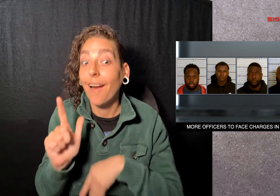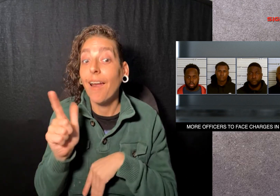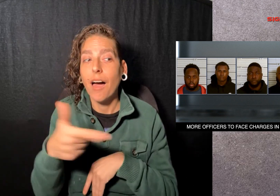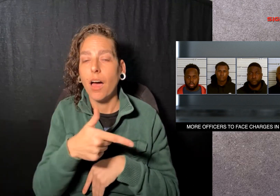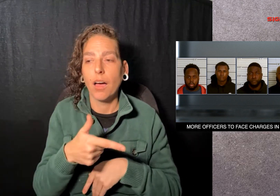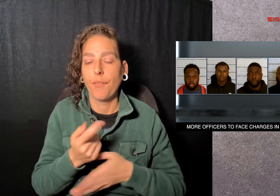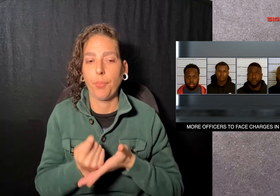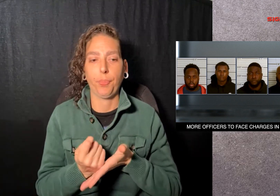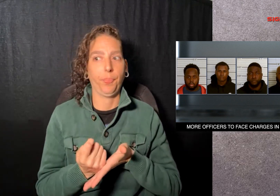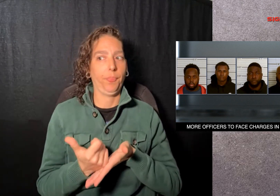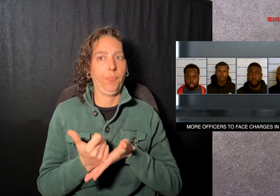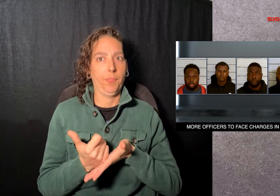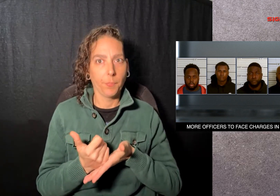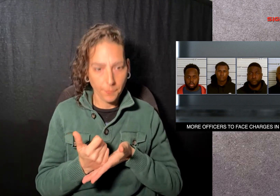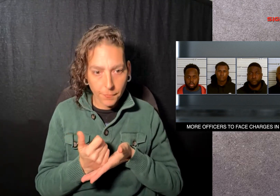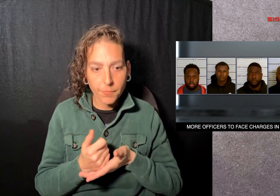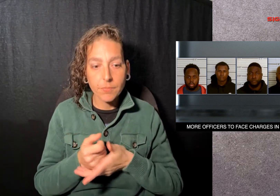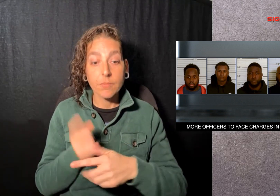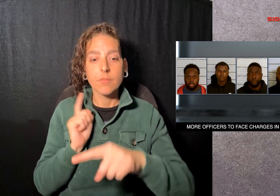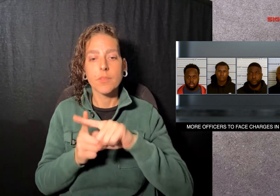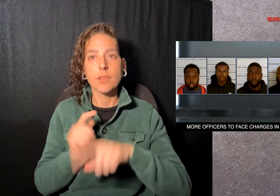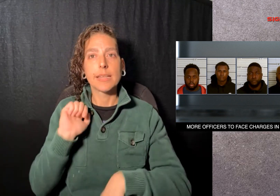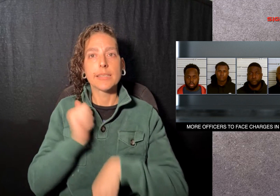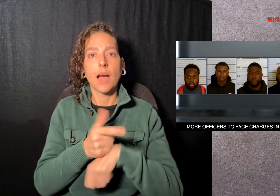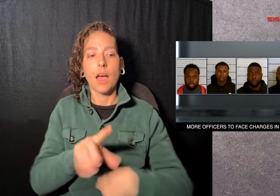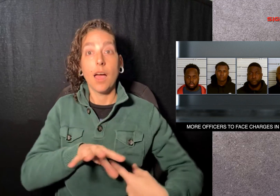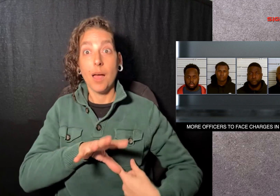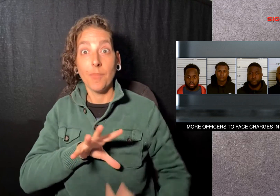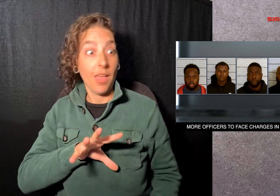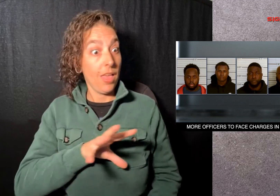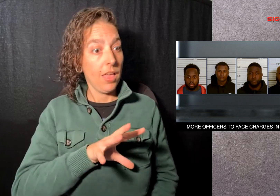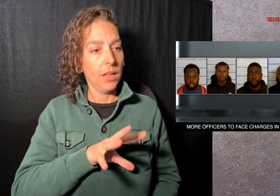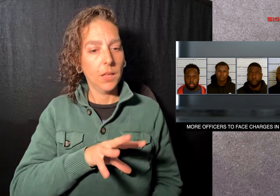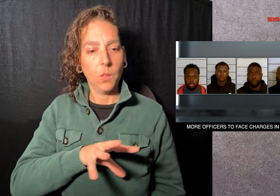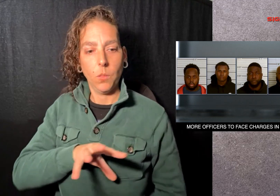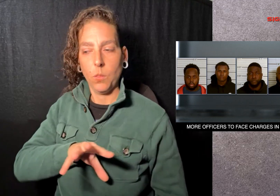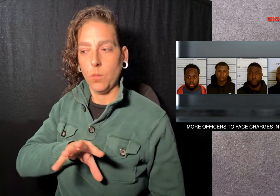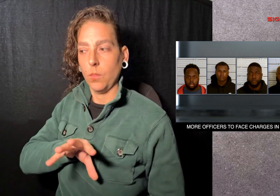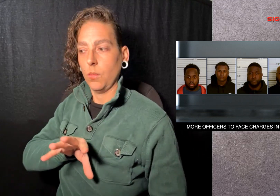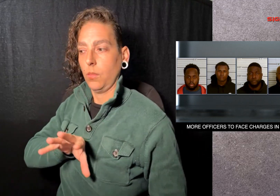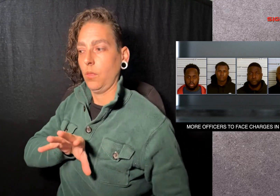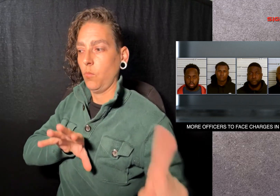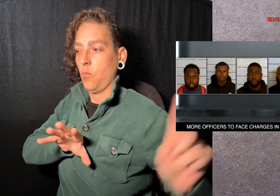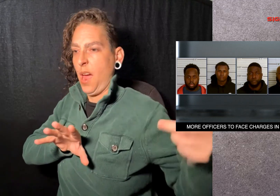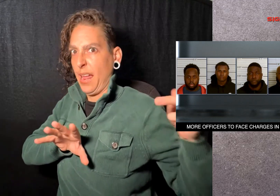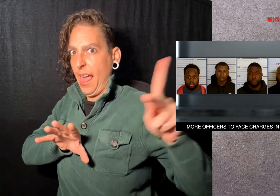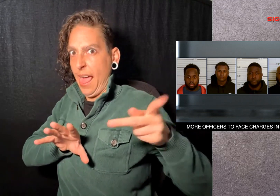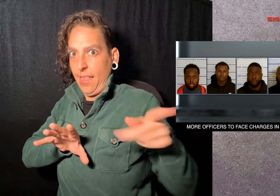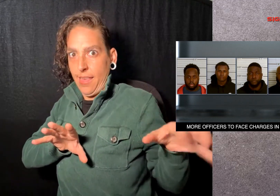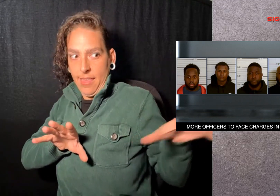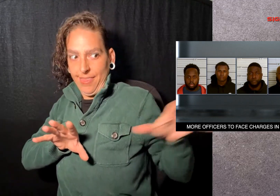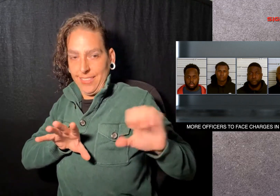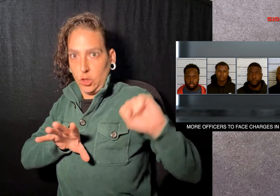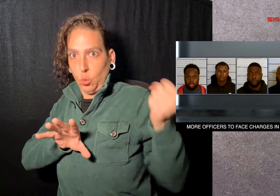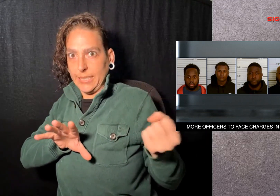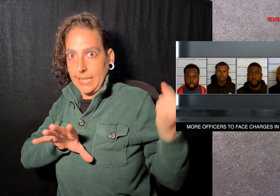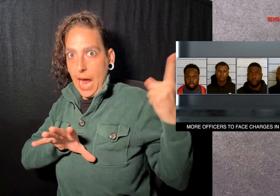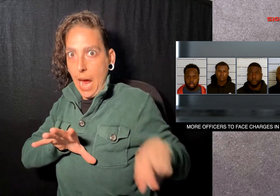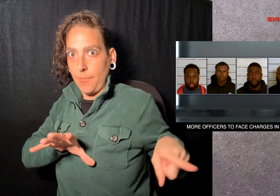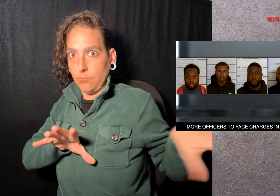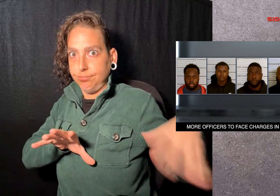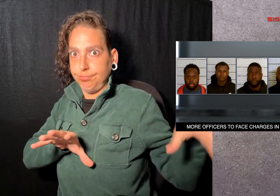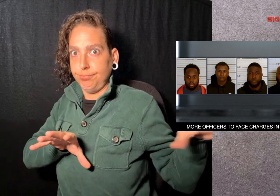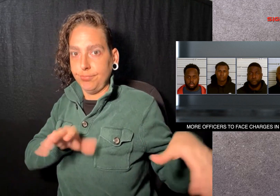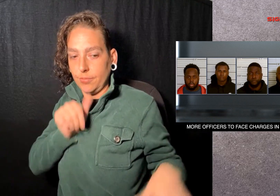later removed them and set them to the side where the remainder of the incident was not